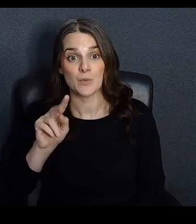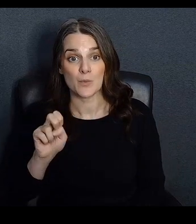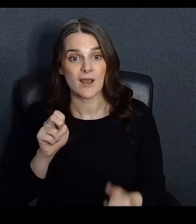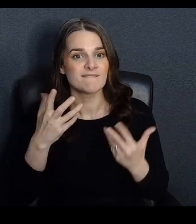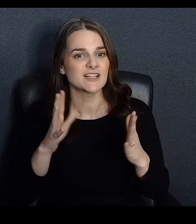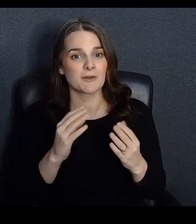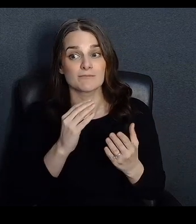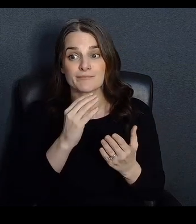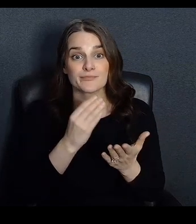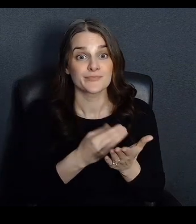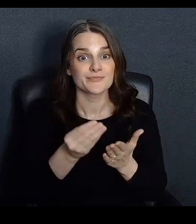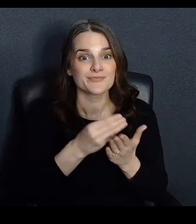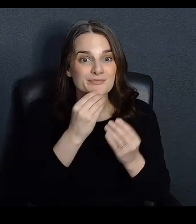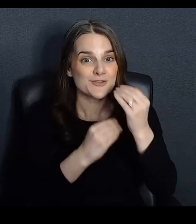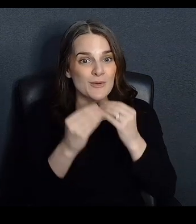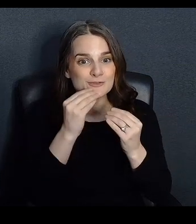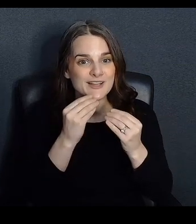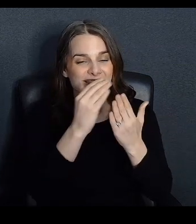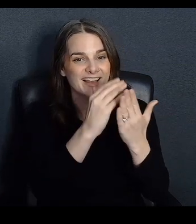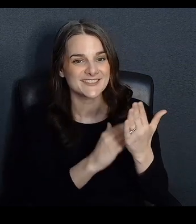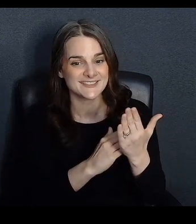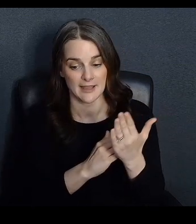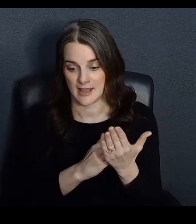And I've got an NFC tag over by my cat litter box,